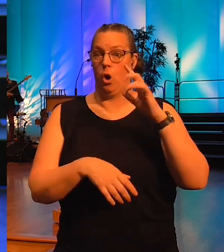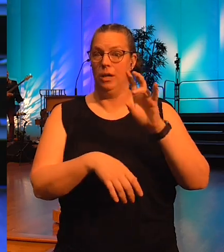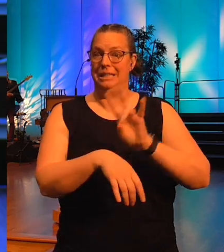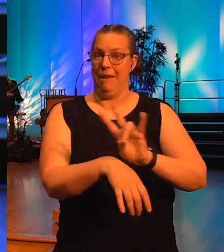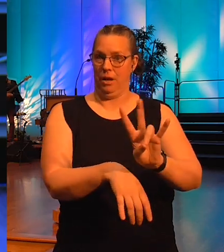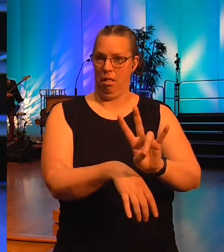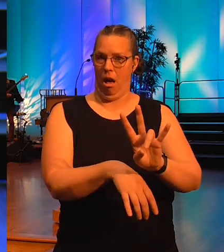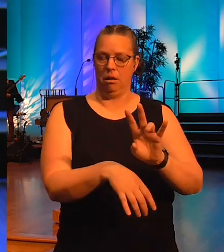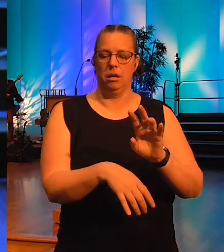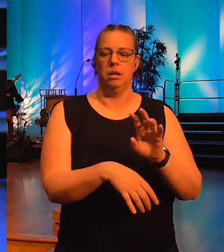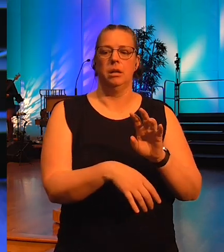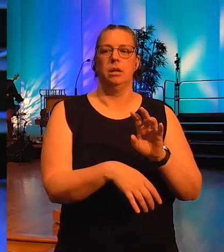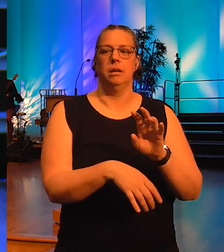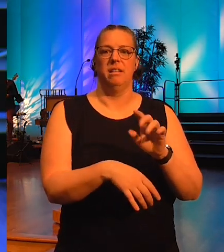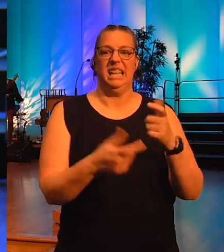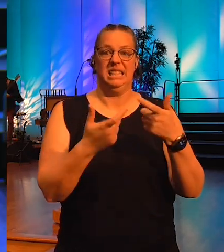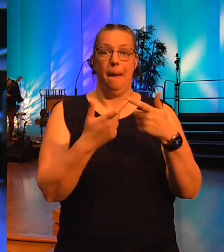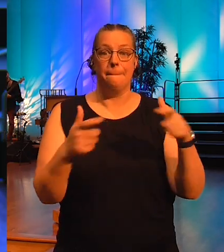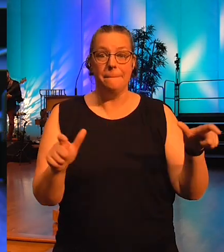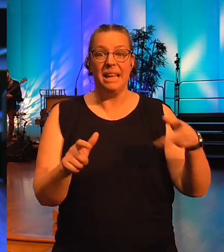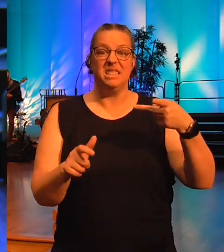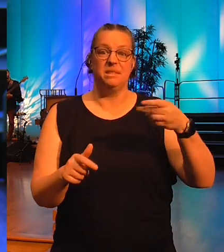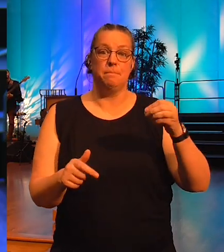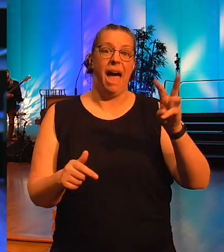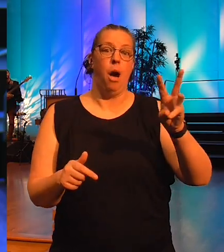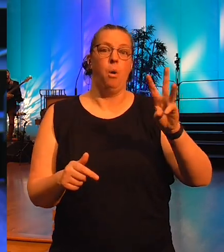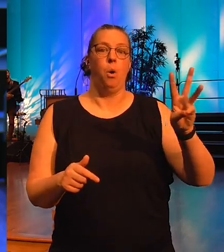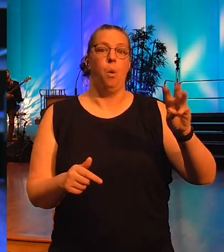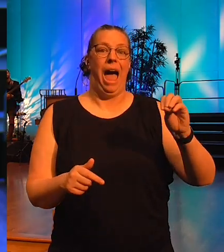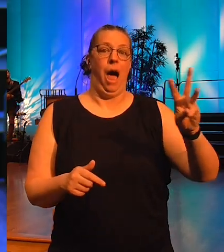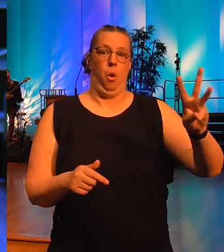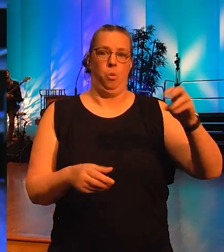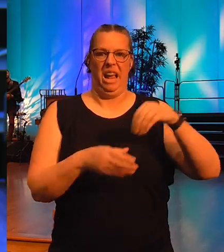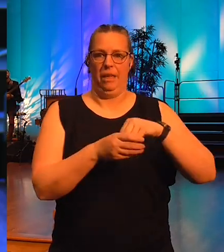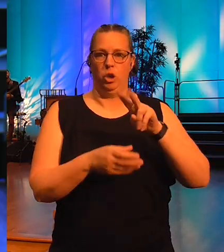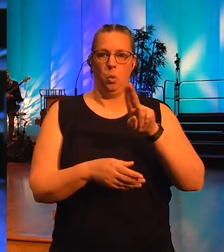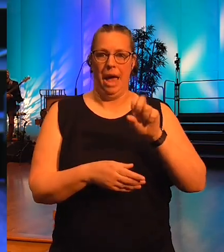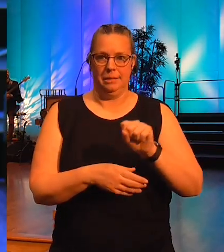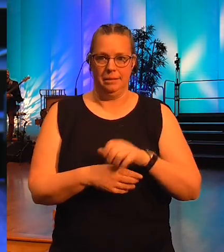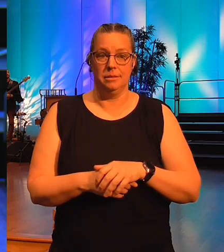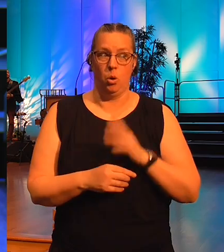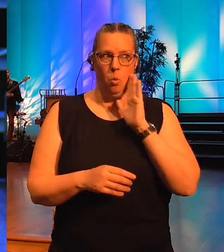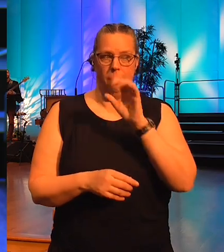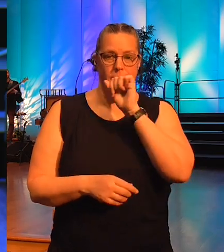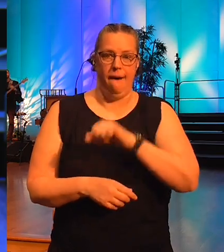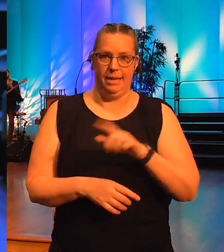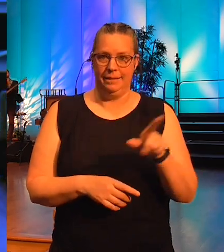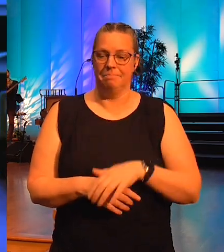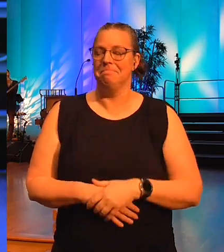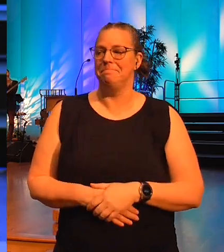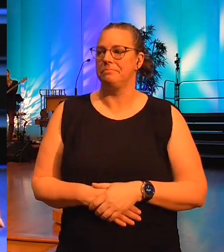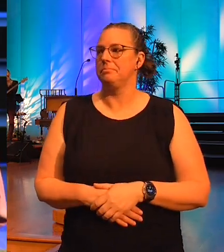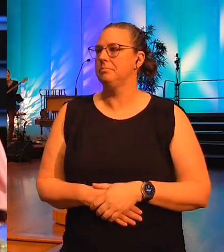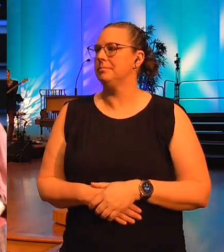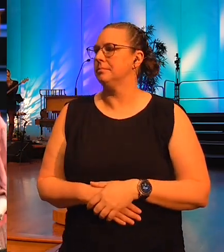grand entry it's a biggest Powell in the United States and you will love it thank you so much